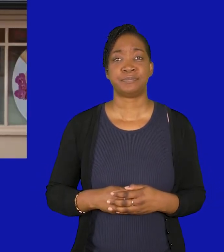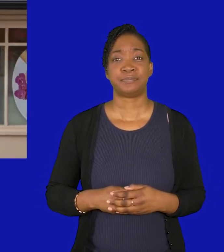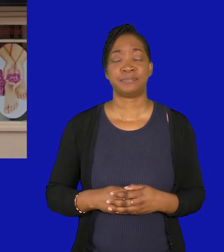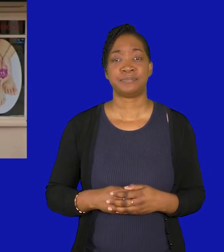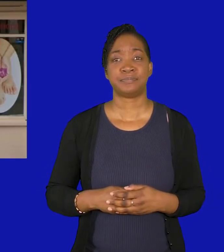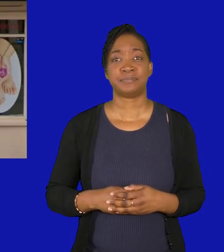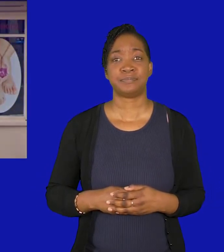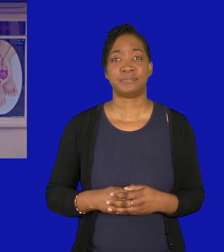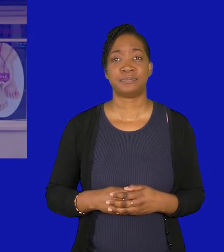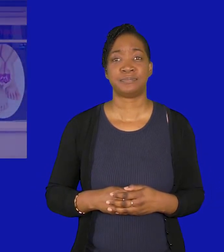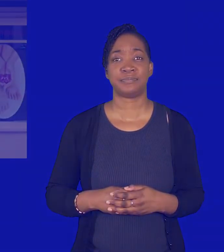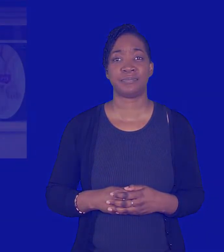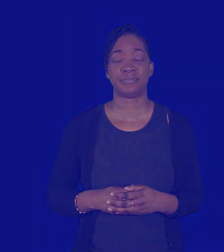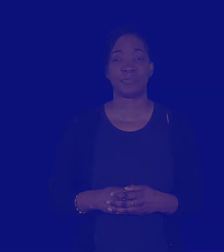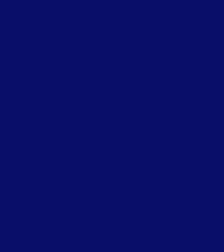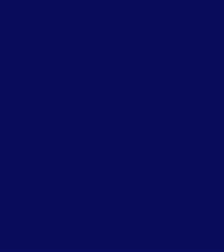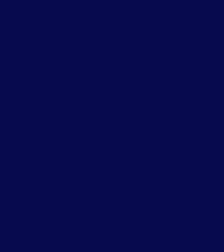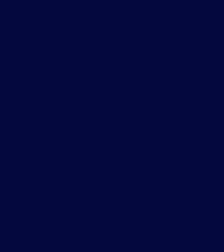[relaxing electronic music fades to silence]